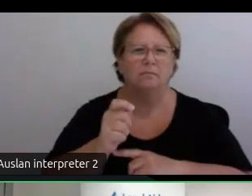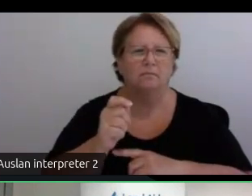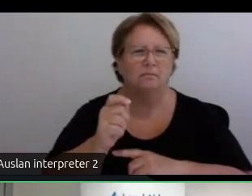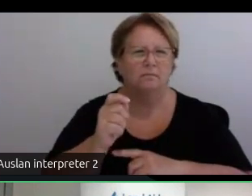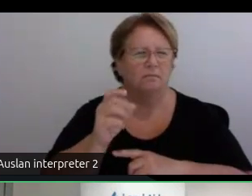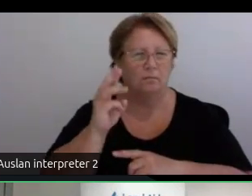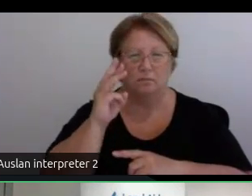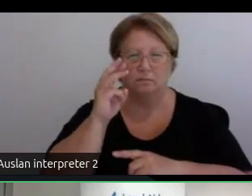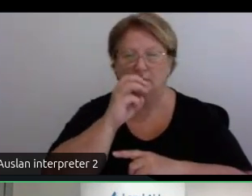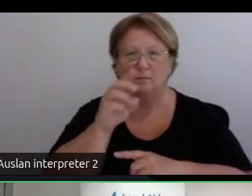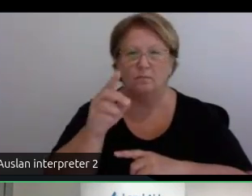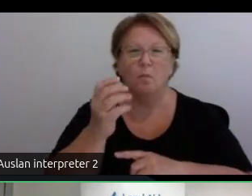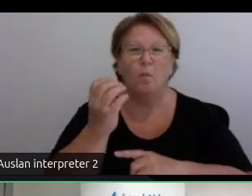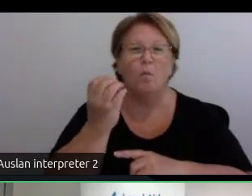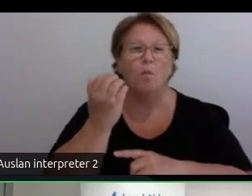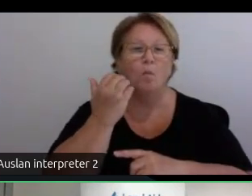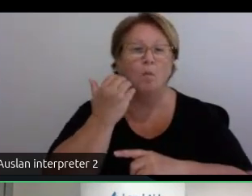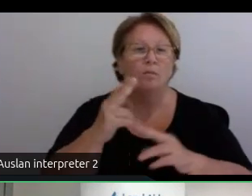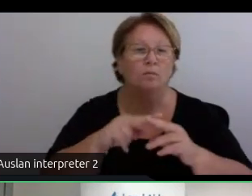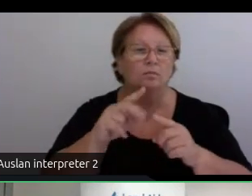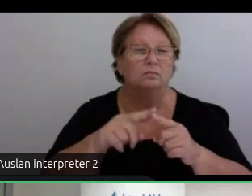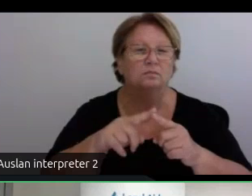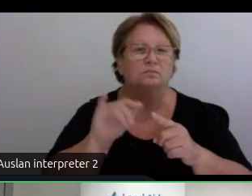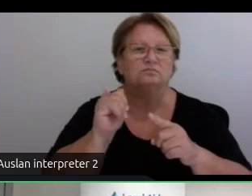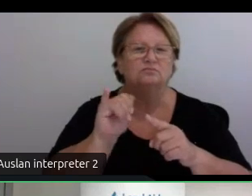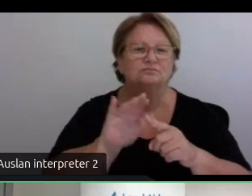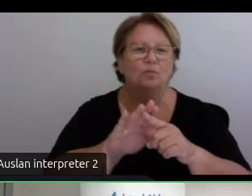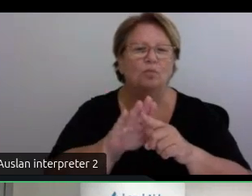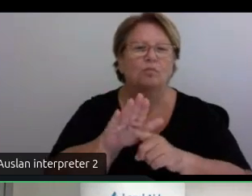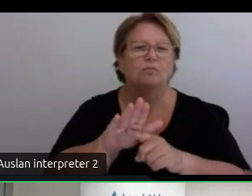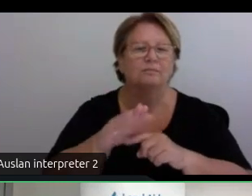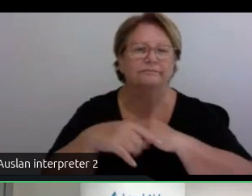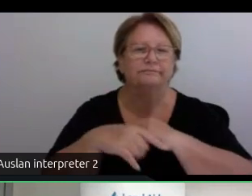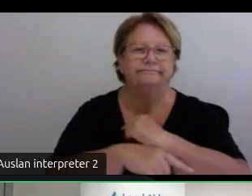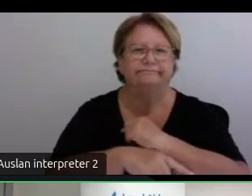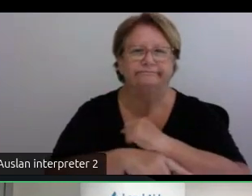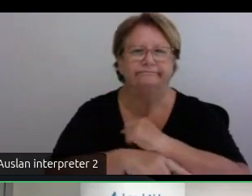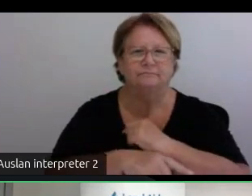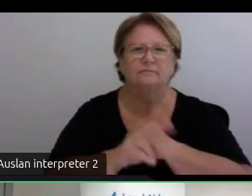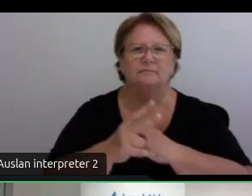it's always just so that the amount of the fee is just over the bankruptcy threshold and then